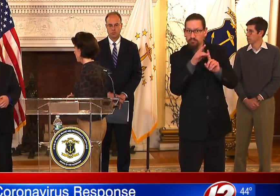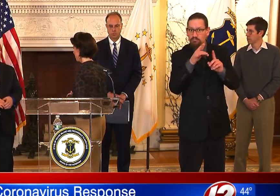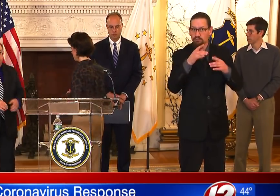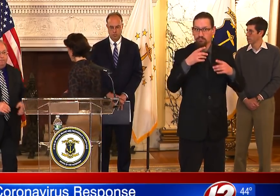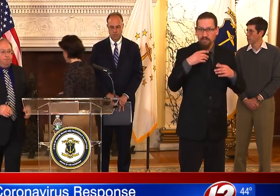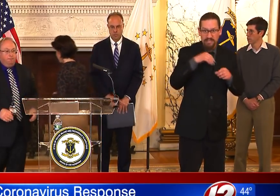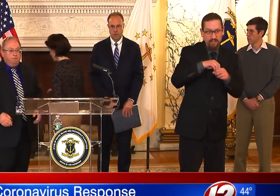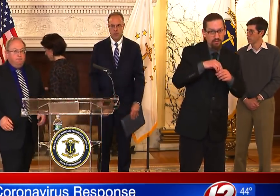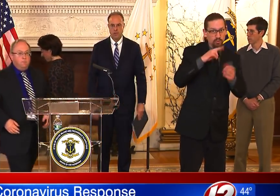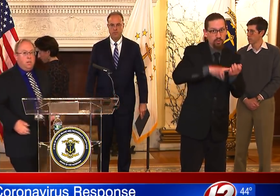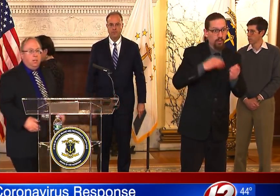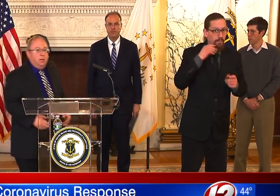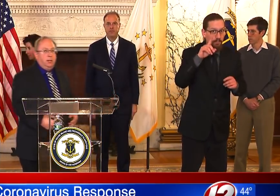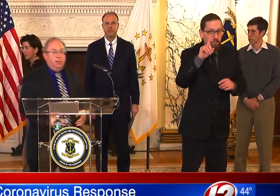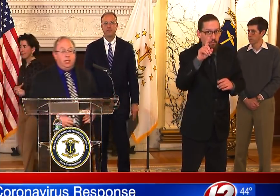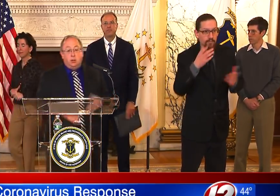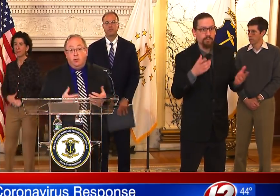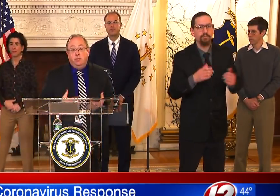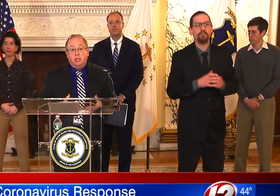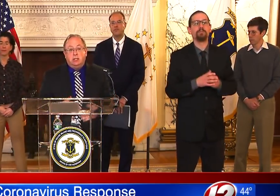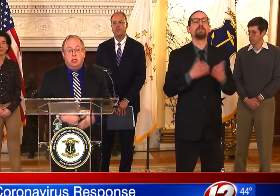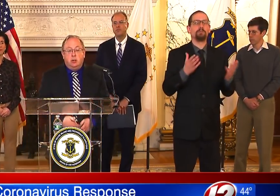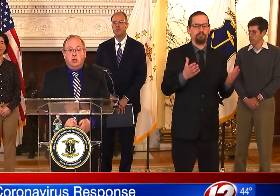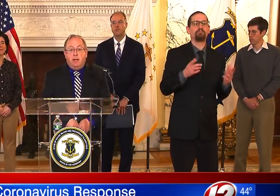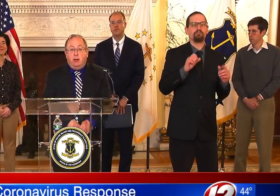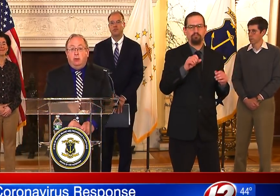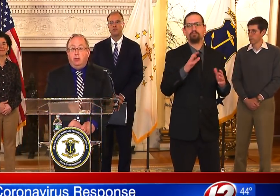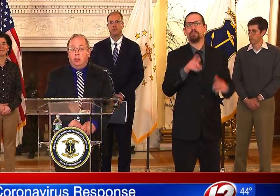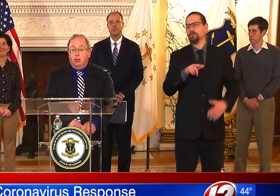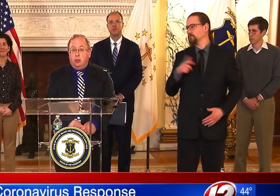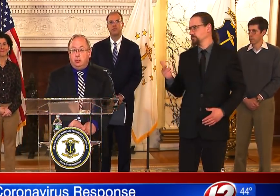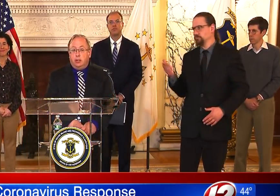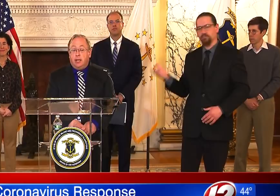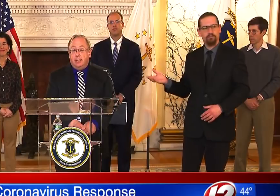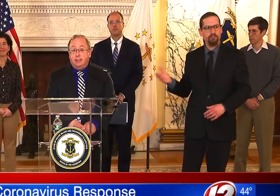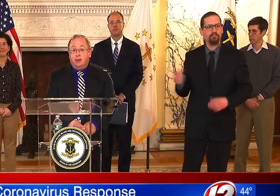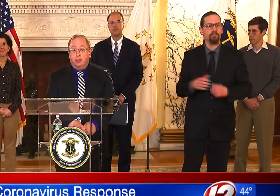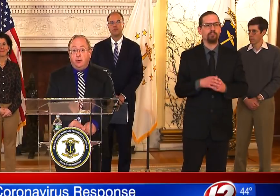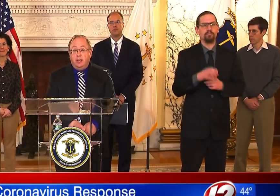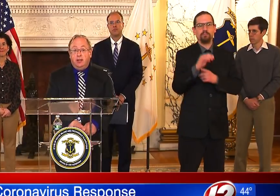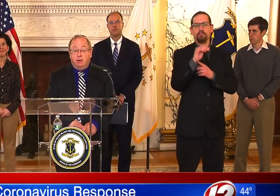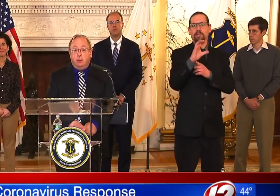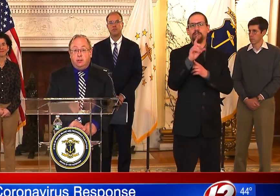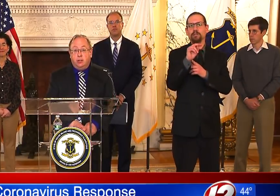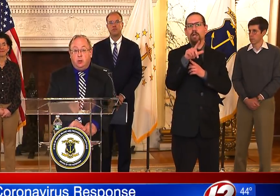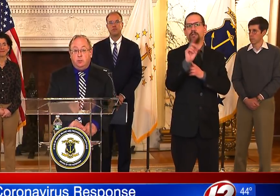YES, I WILL HAVE DR. MCDONALD FROM THE DEPARTMENT OF HEALTH ANSWER THAT QUESTION.